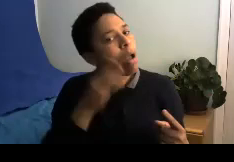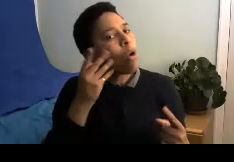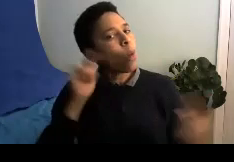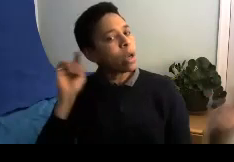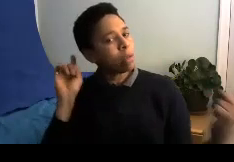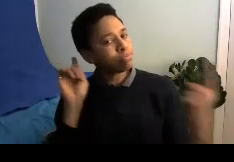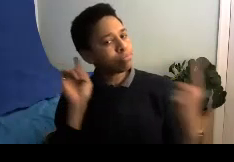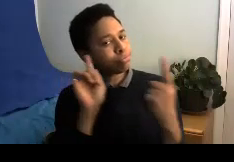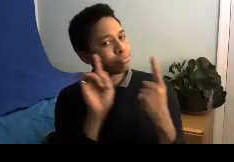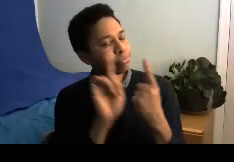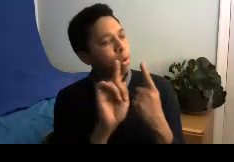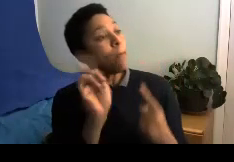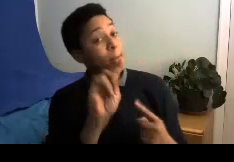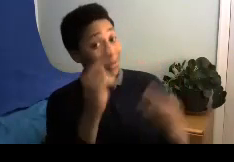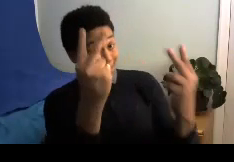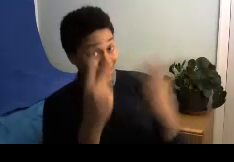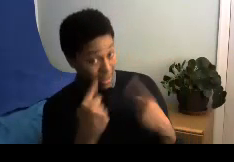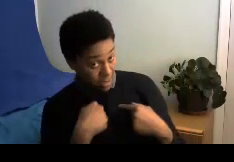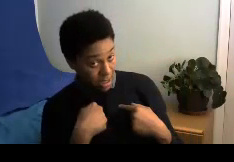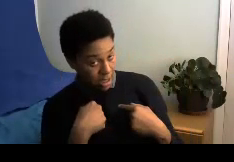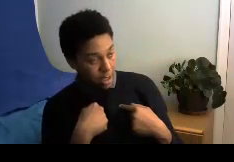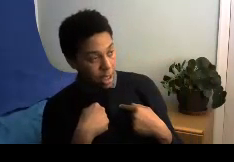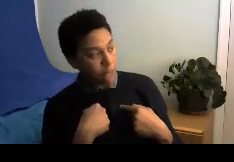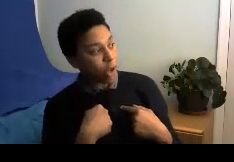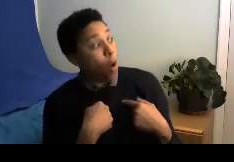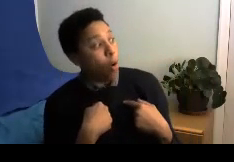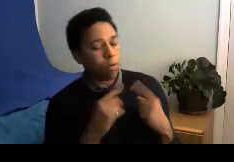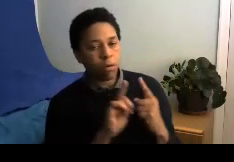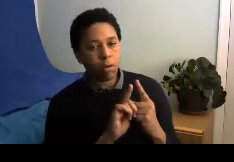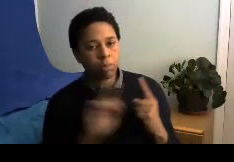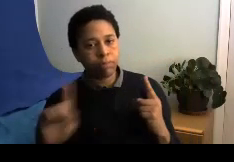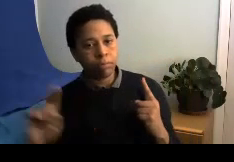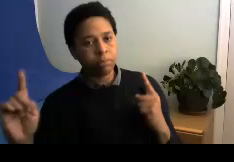me, that's why people sort of, you know, affect all of these